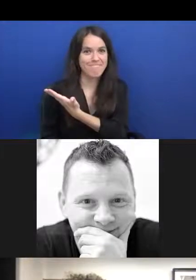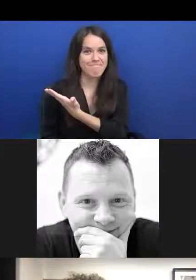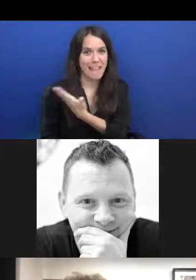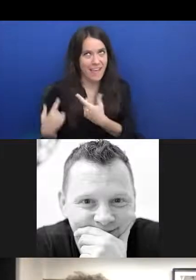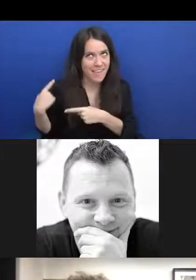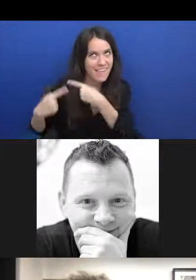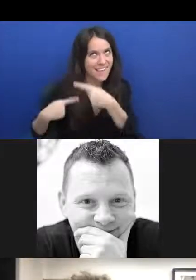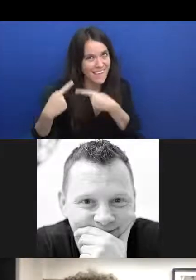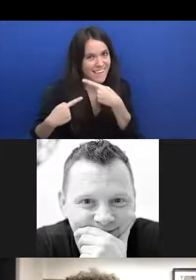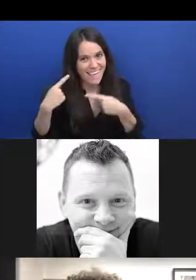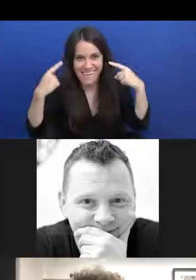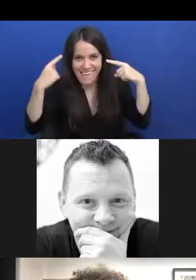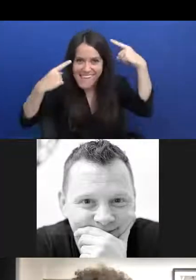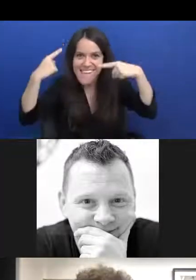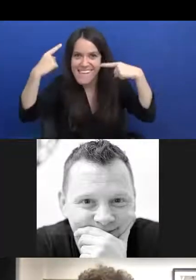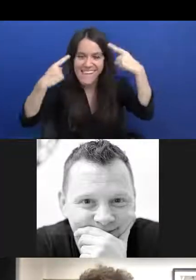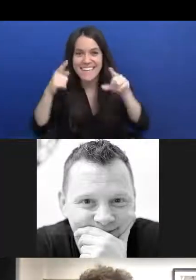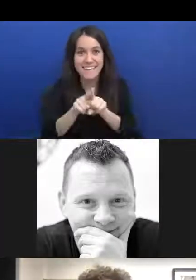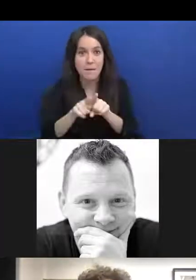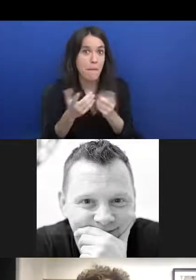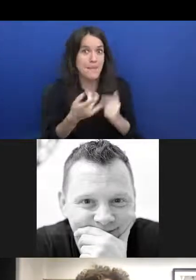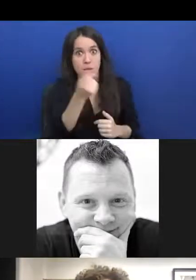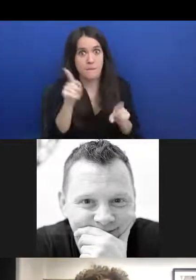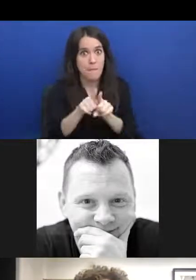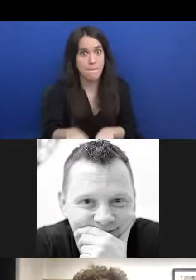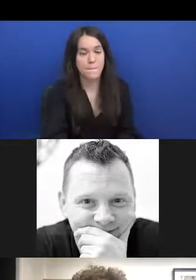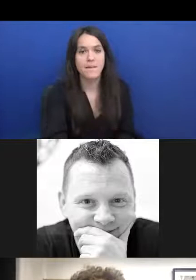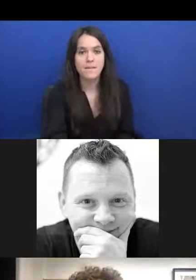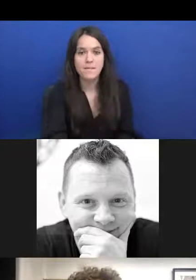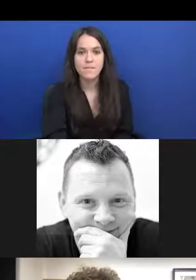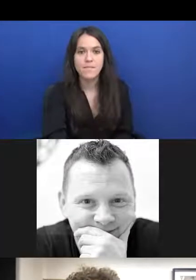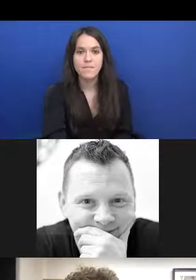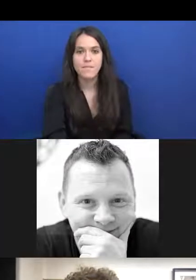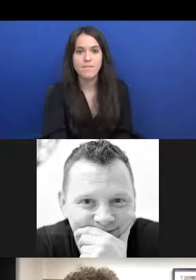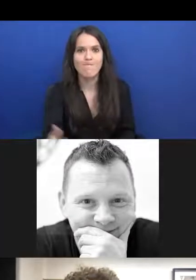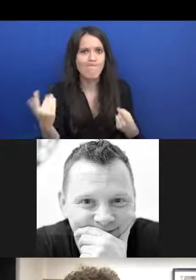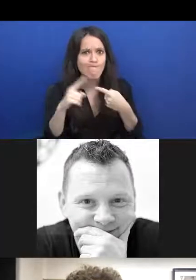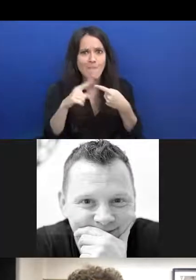what some of you might also be thinking about what determines choice of language in context